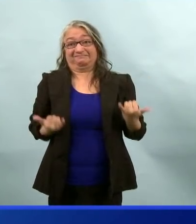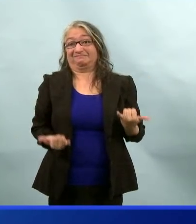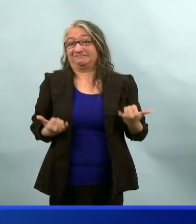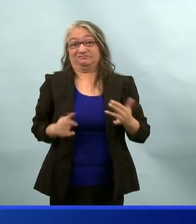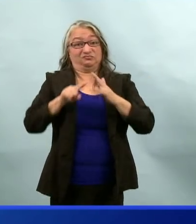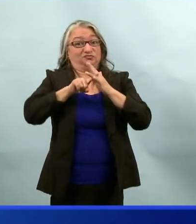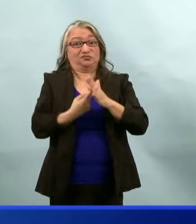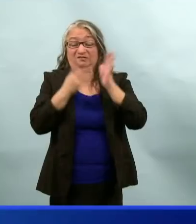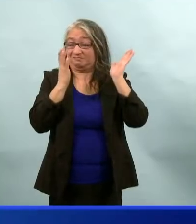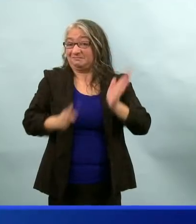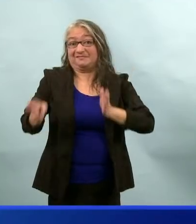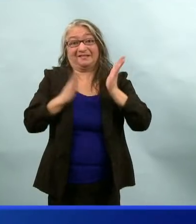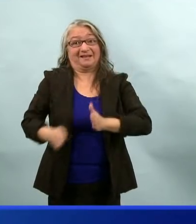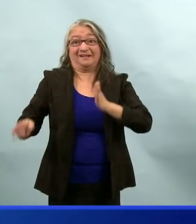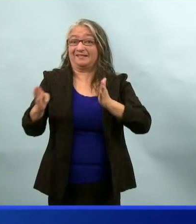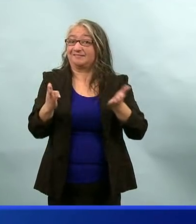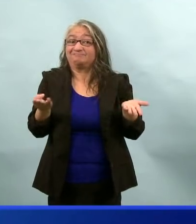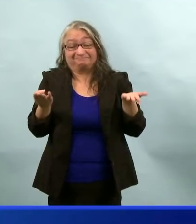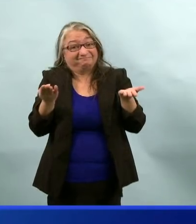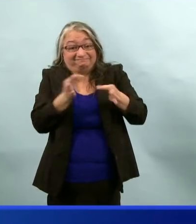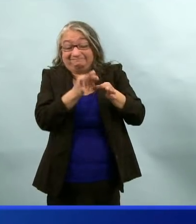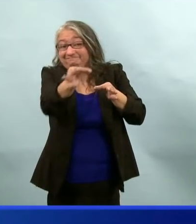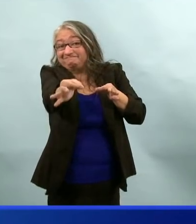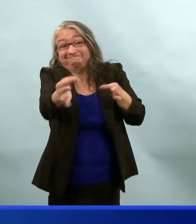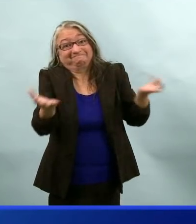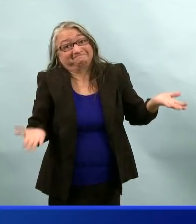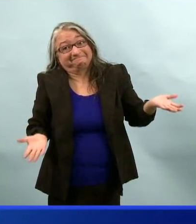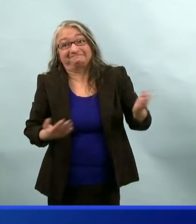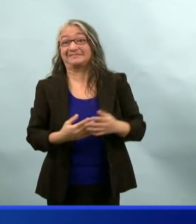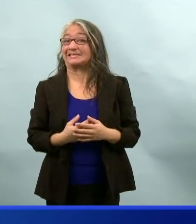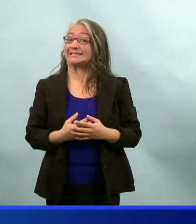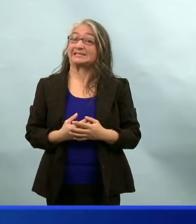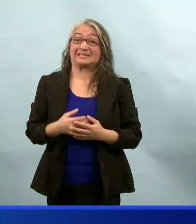and as i mentioned yesterday we are still continuing to work on moving